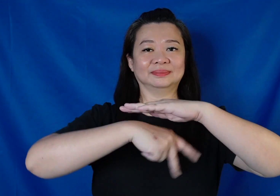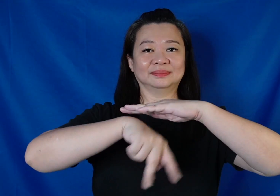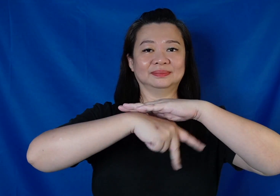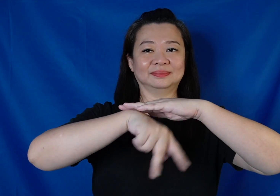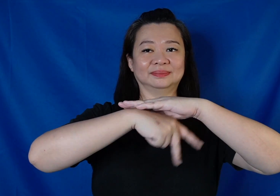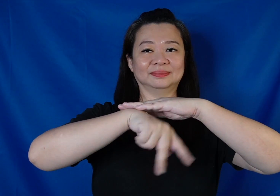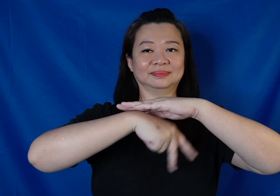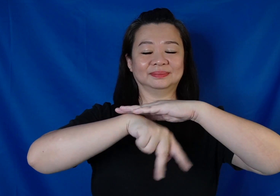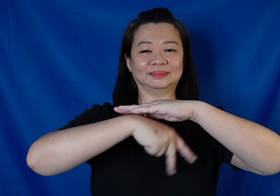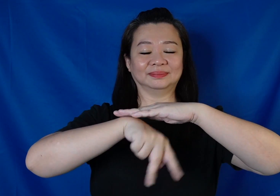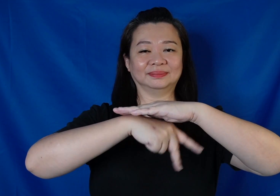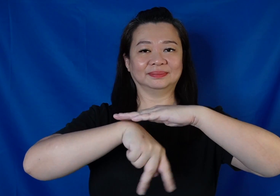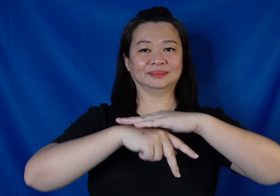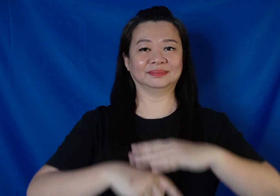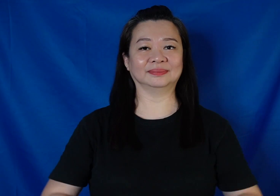PRIMARY